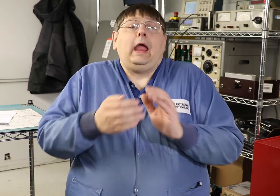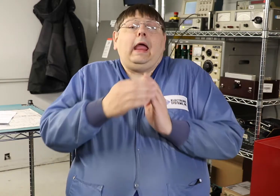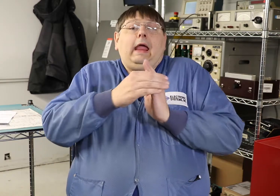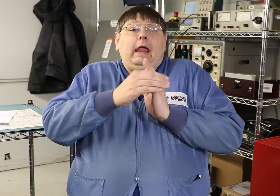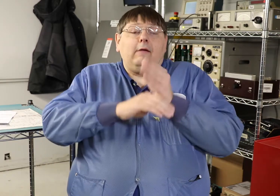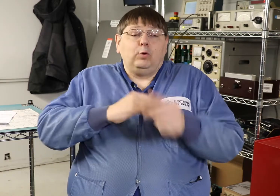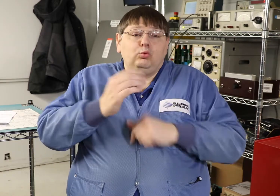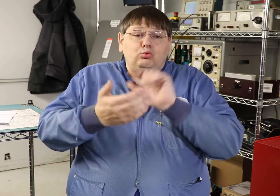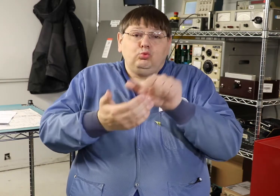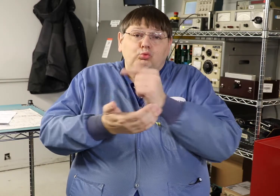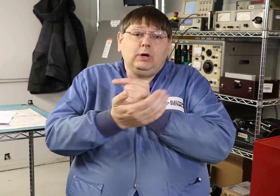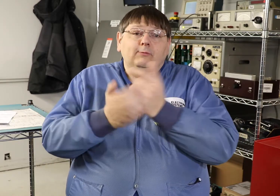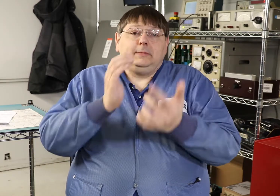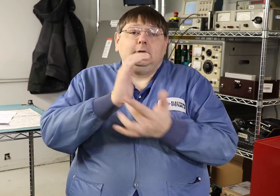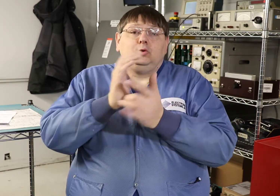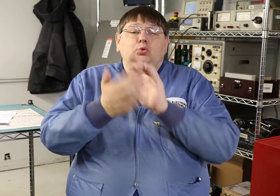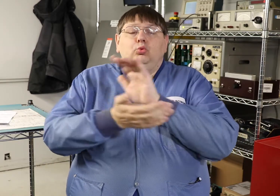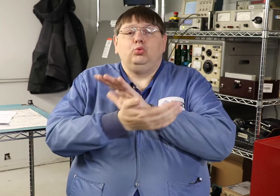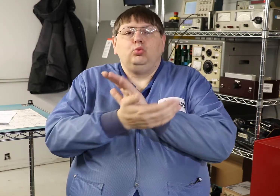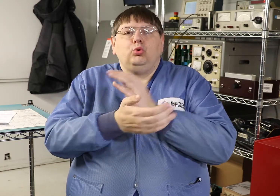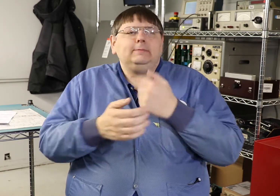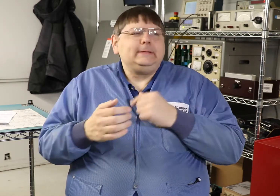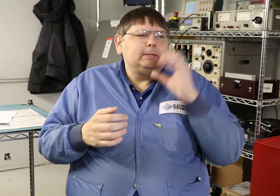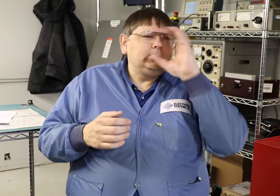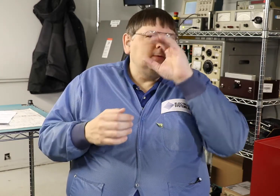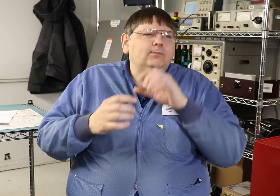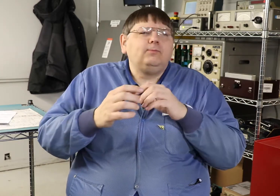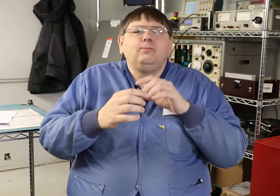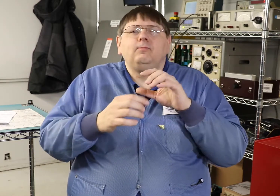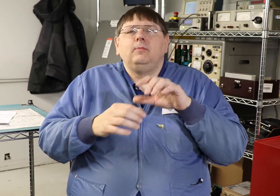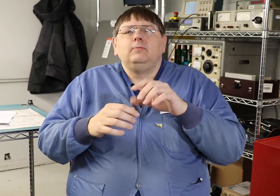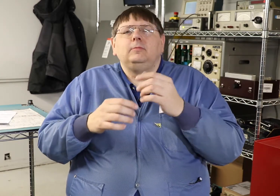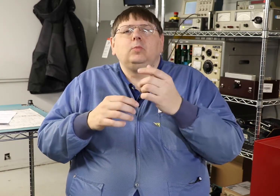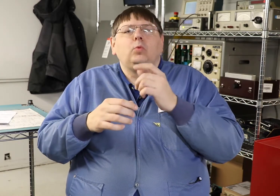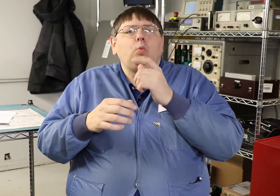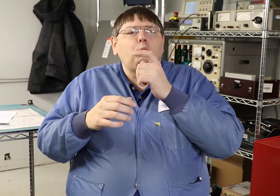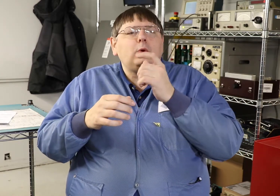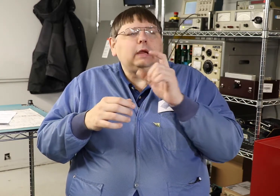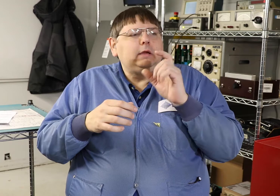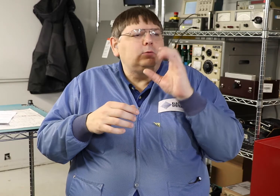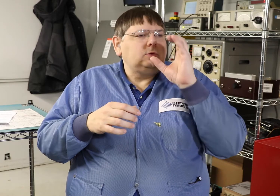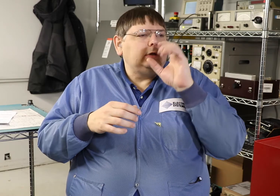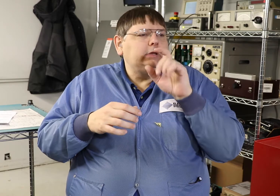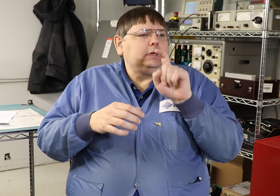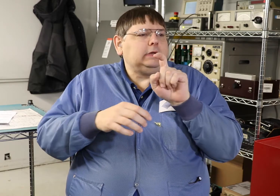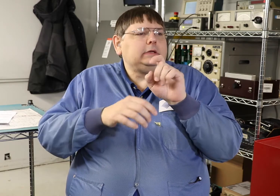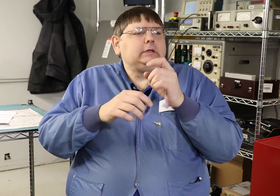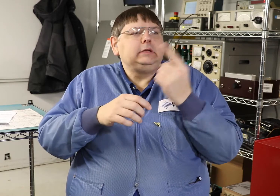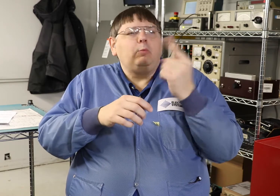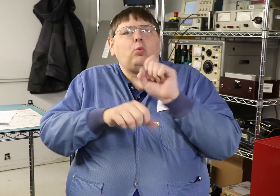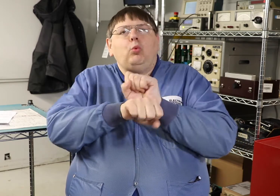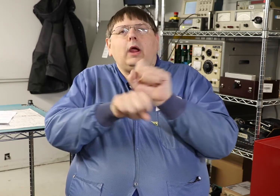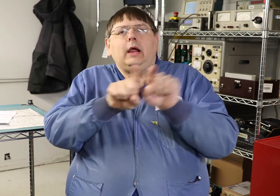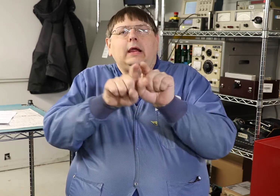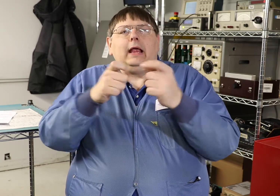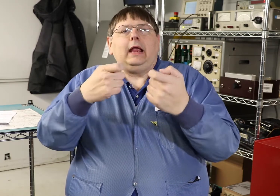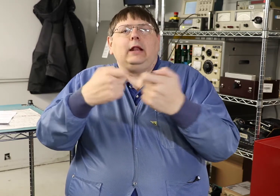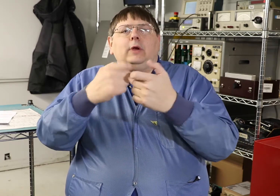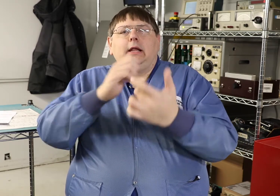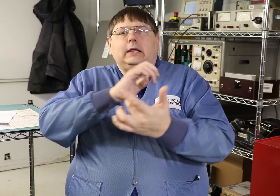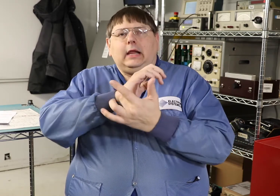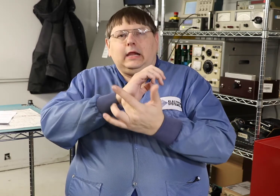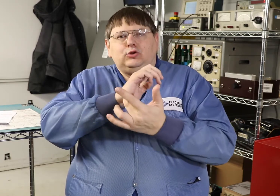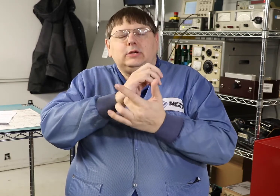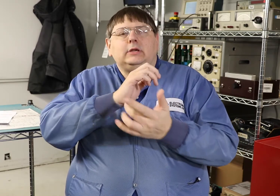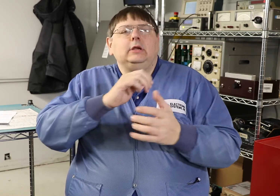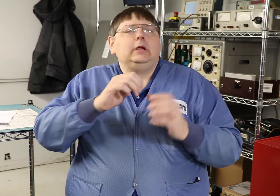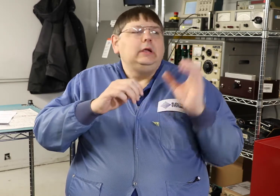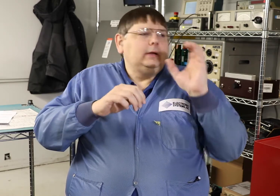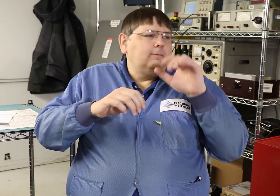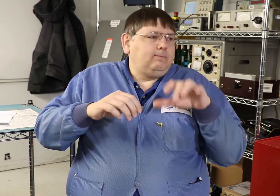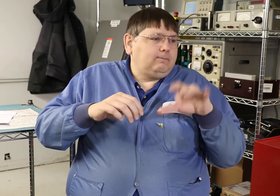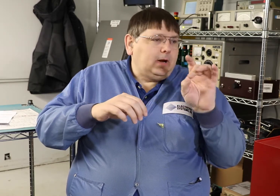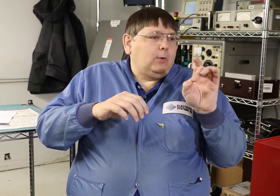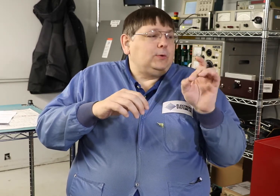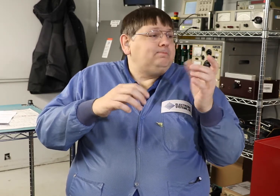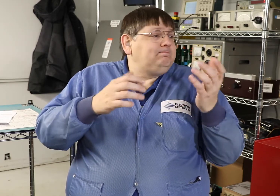After graduating from tech school, I looked for a job in the electronics field and went to work at an electronics manufacturer.